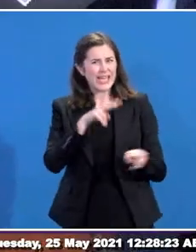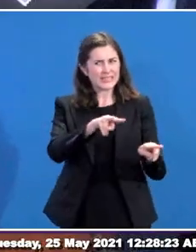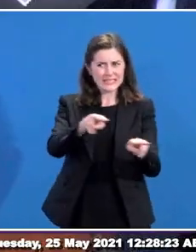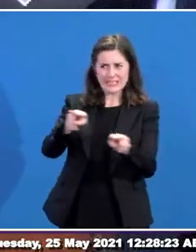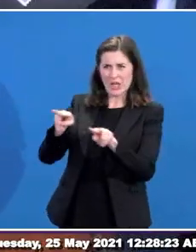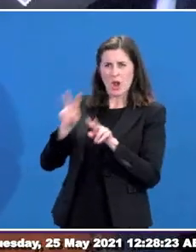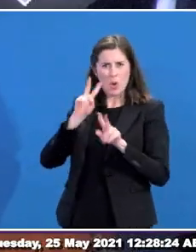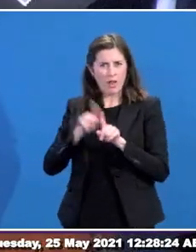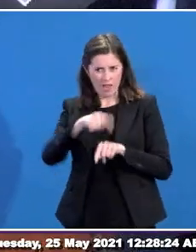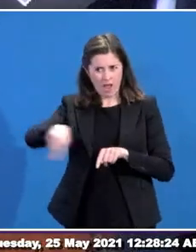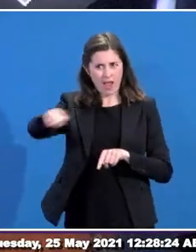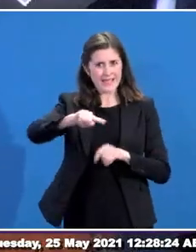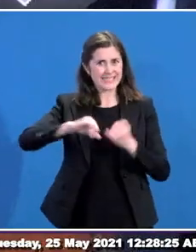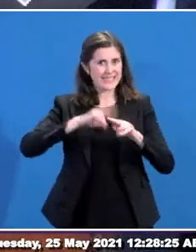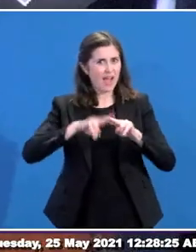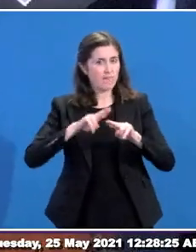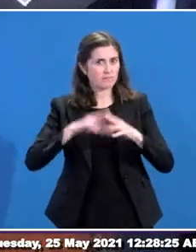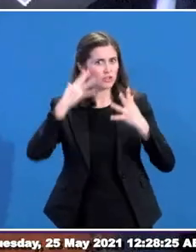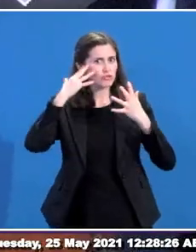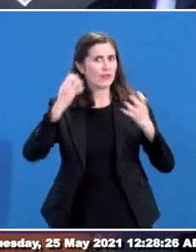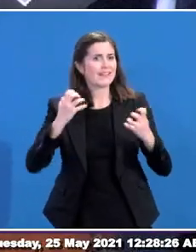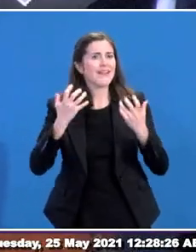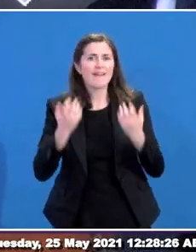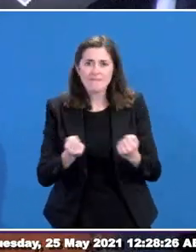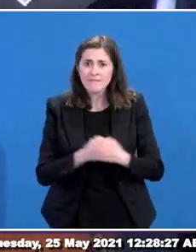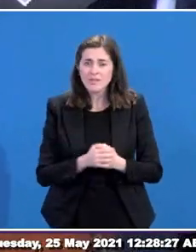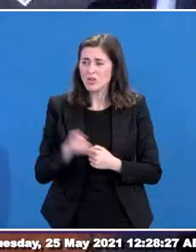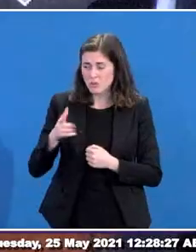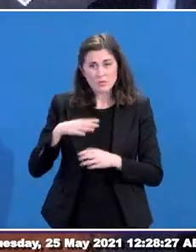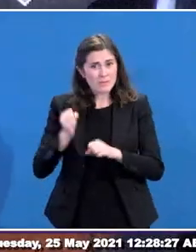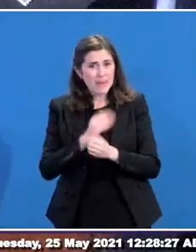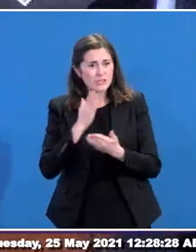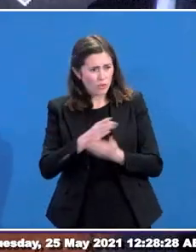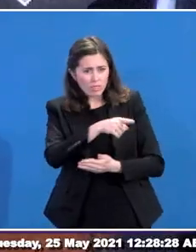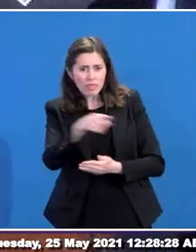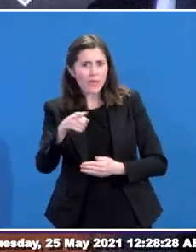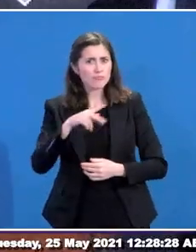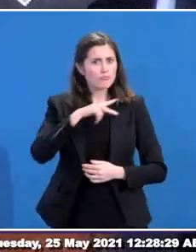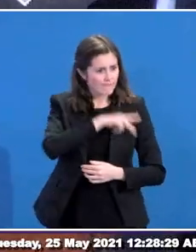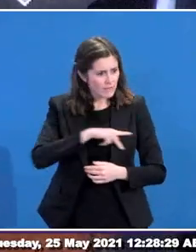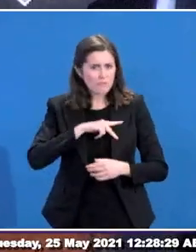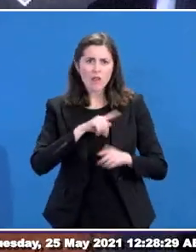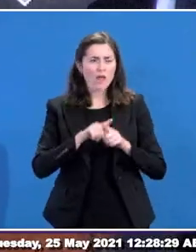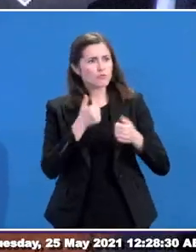But you wanted them to do their job professionally, and you didn't want to pry, and you didn't want to gossip.